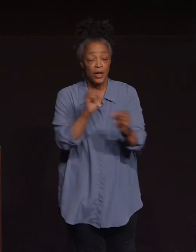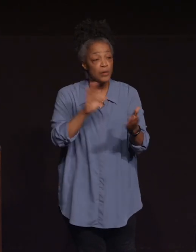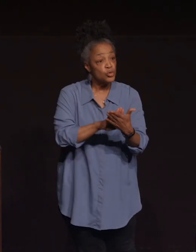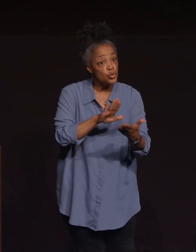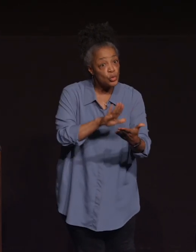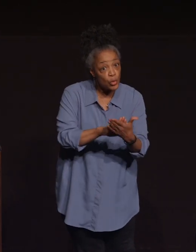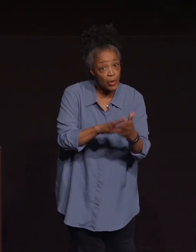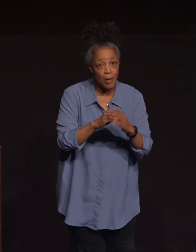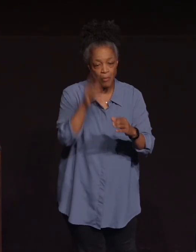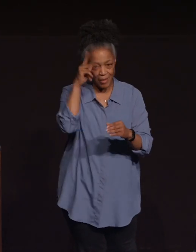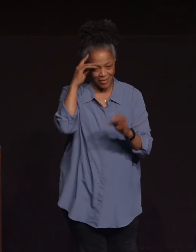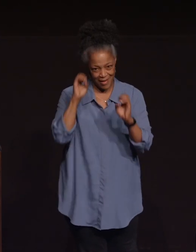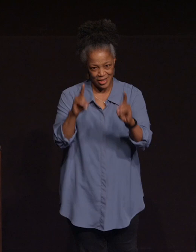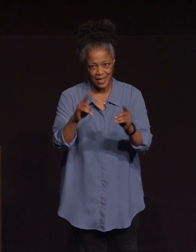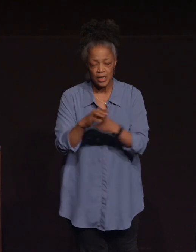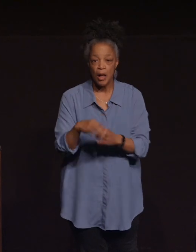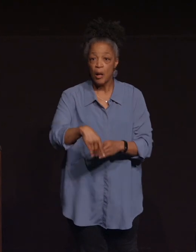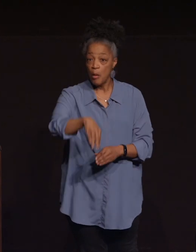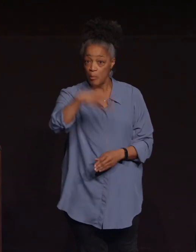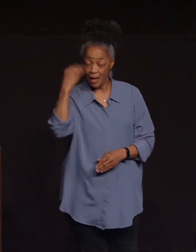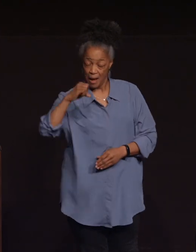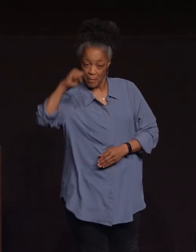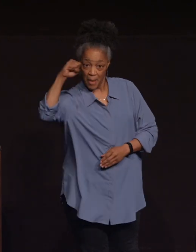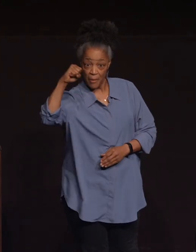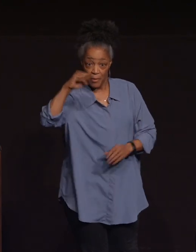education classes of the Black Panther Party, and we take our